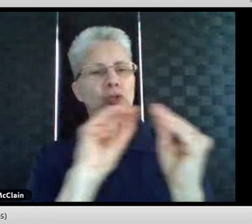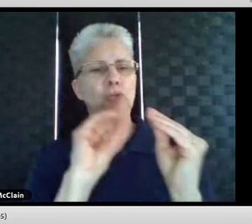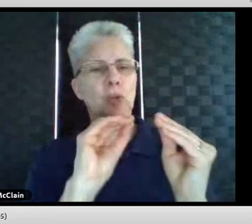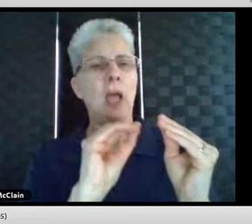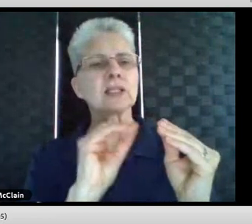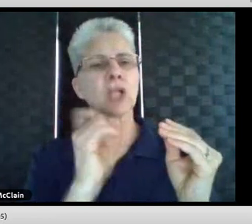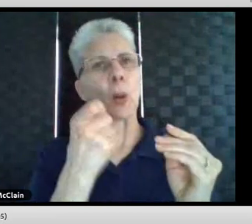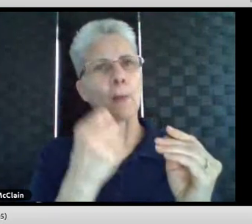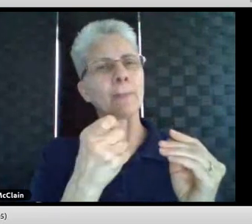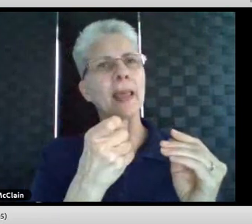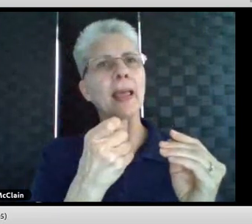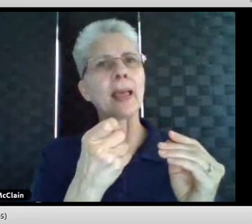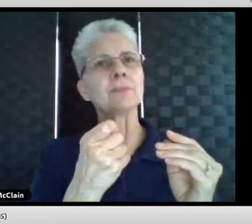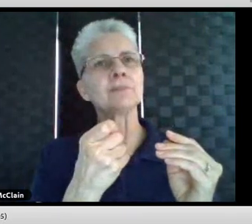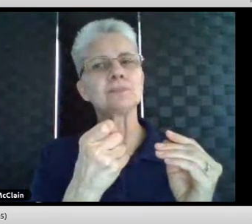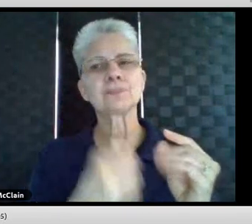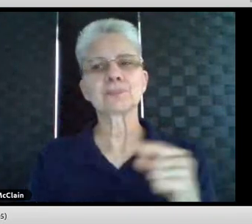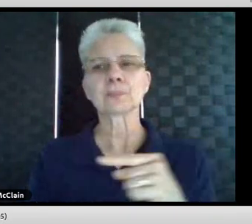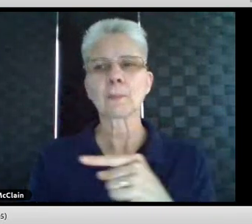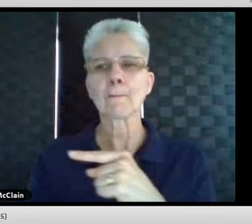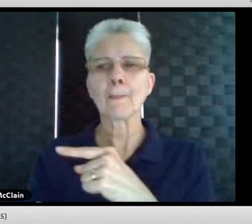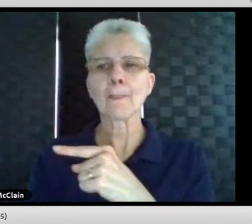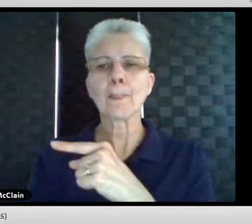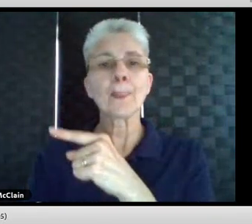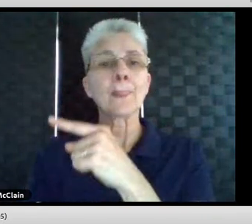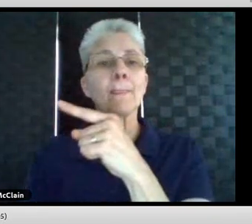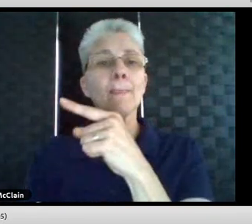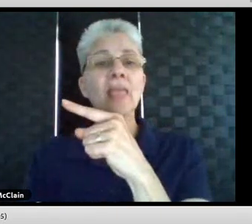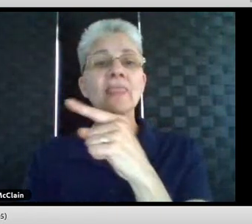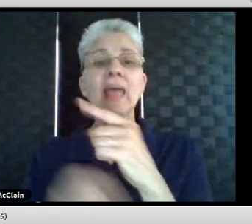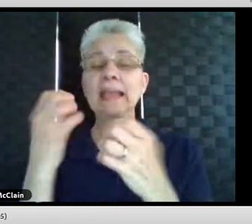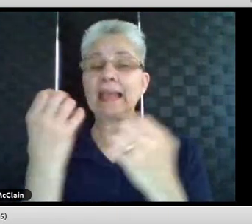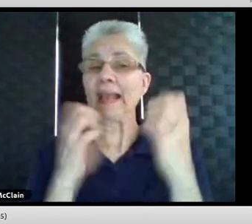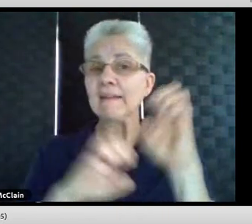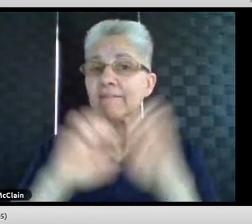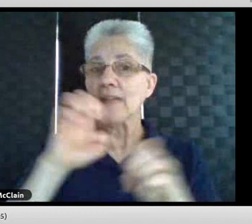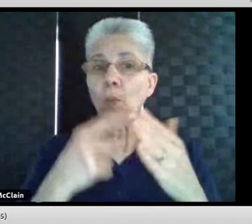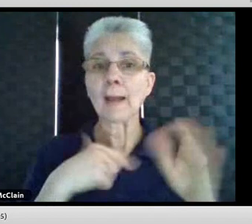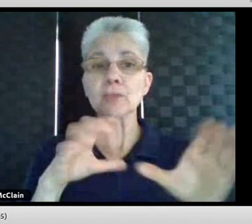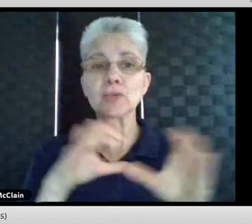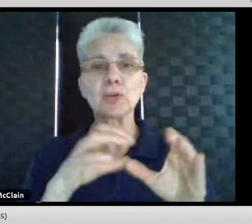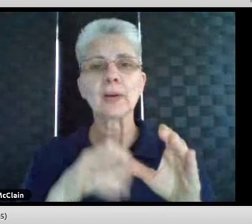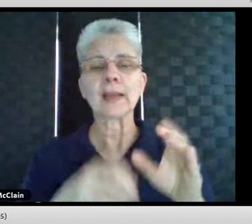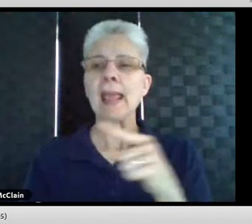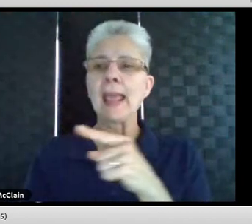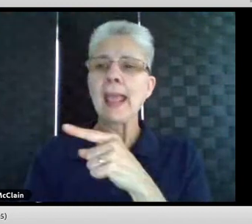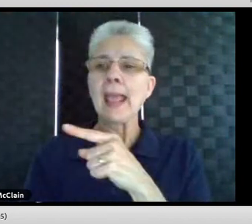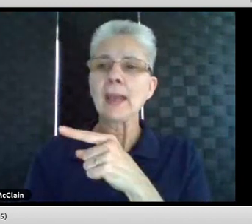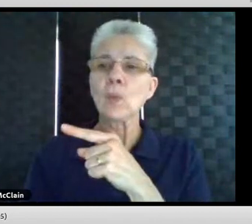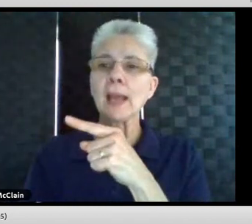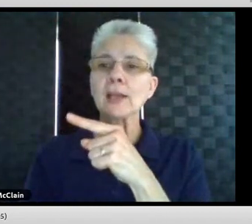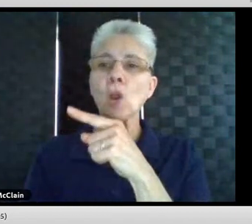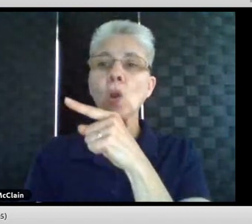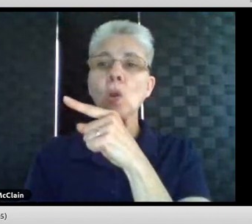do a little bit of instruction with the patron, and then I want to evaluate what I'm doing, and when I go through the evaluation, that leaves me again to, you know,